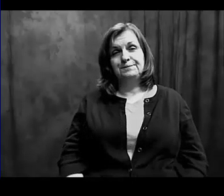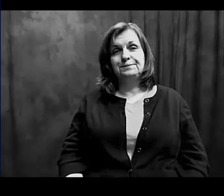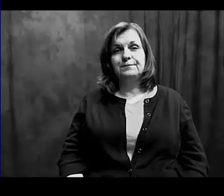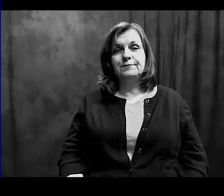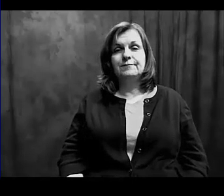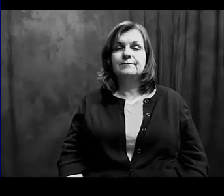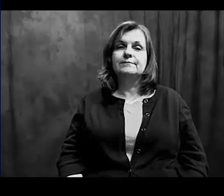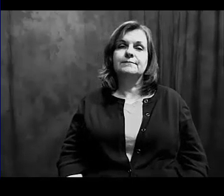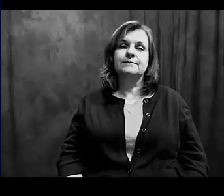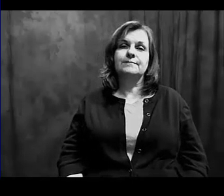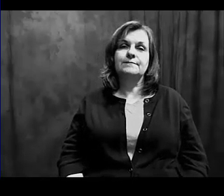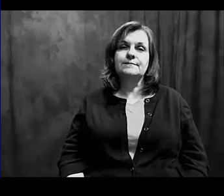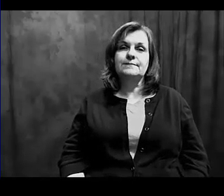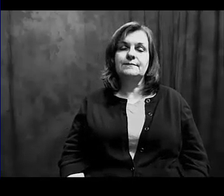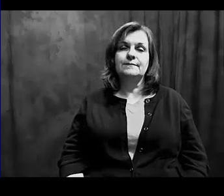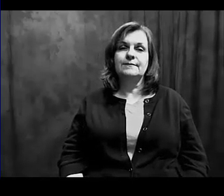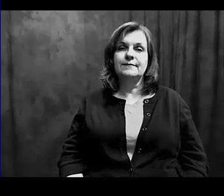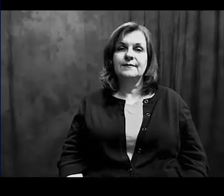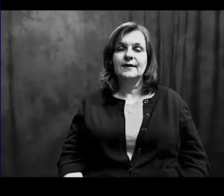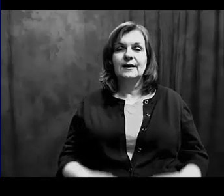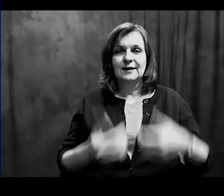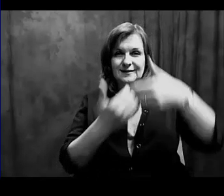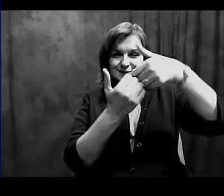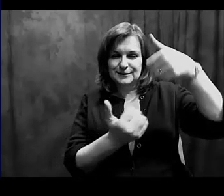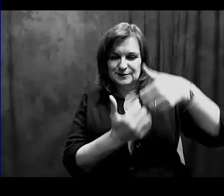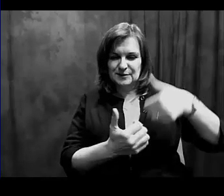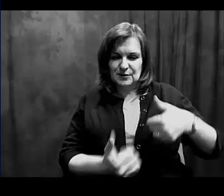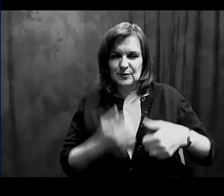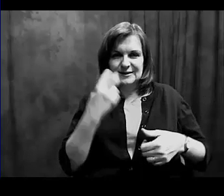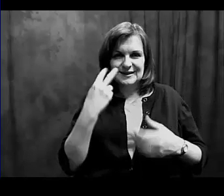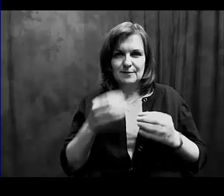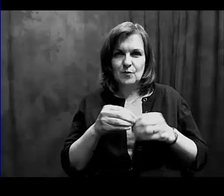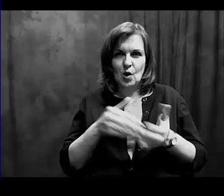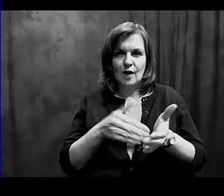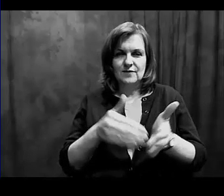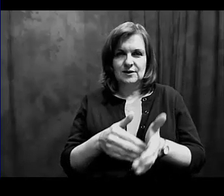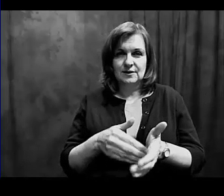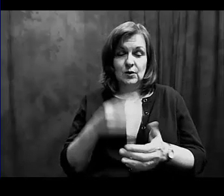we will start to see this idea segmentation more often we see it first here in our